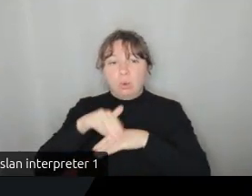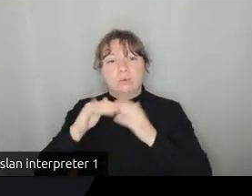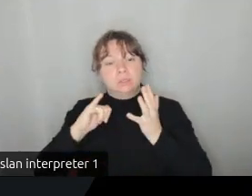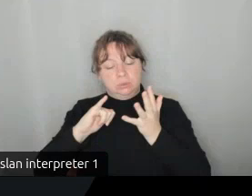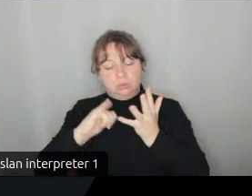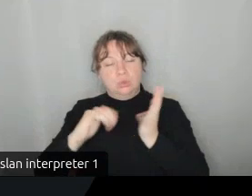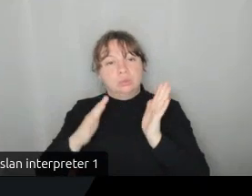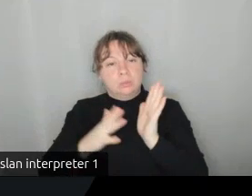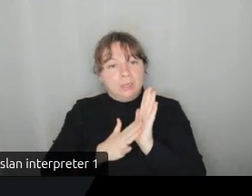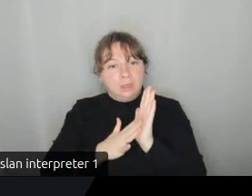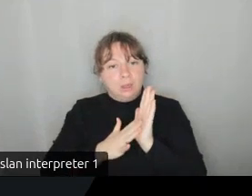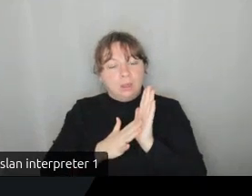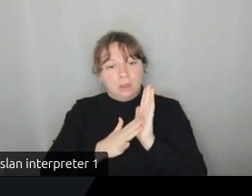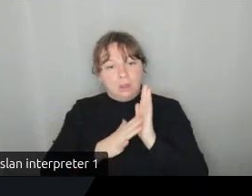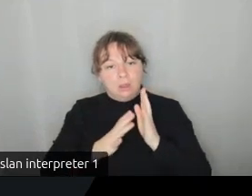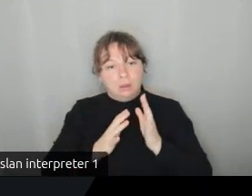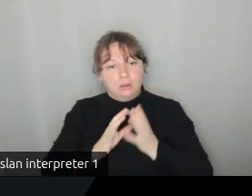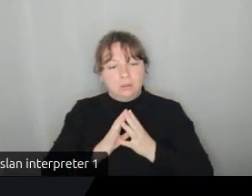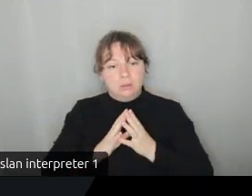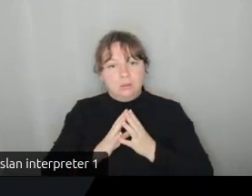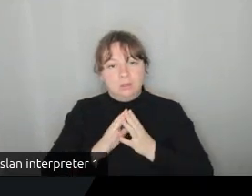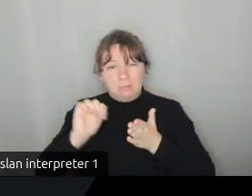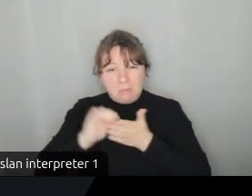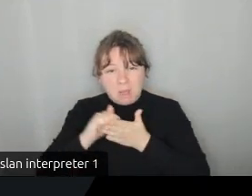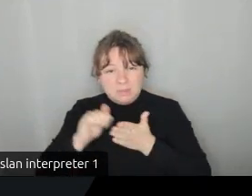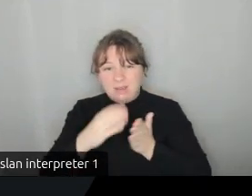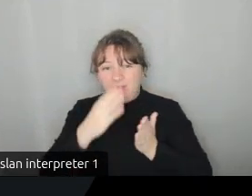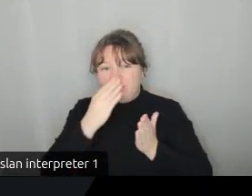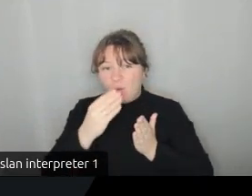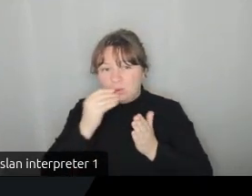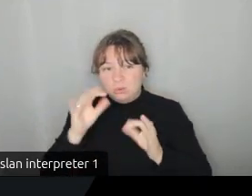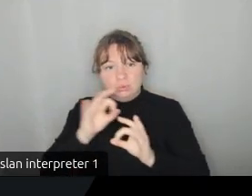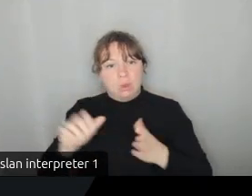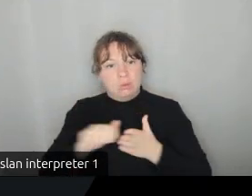aggrieved, for example, um, and publishing photos that are really inappropriate. So,